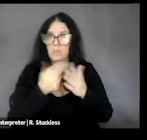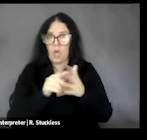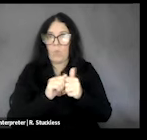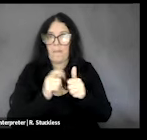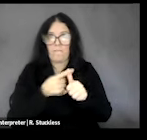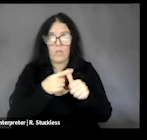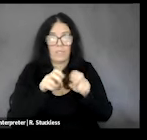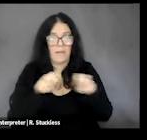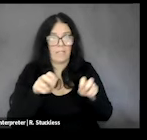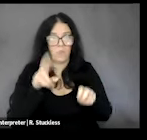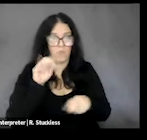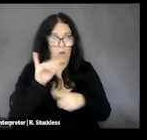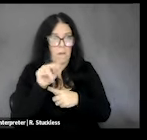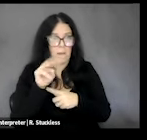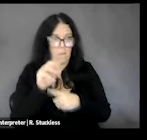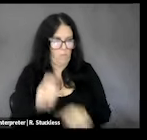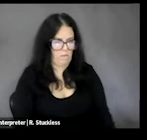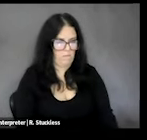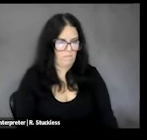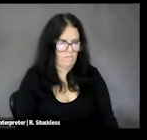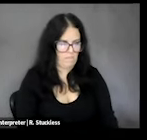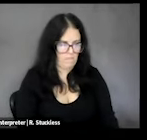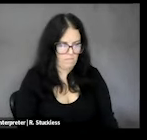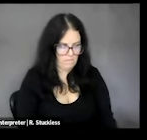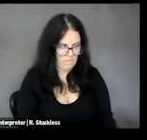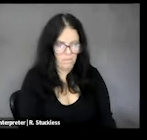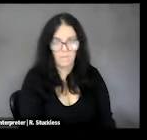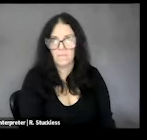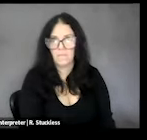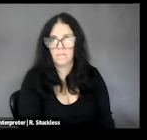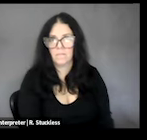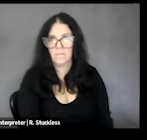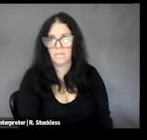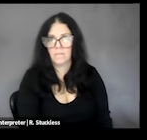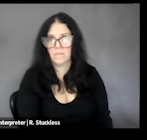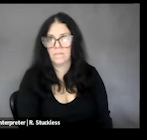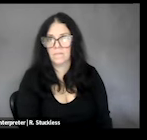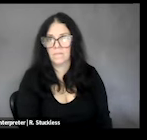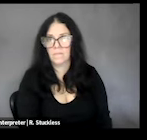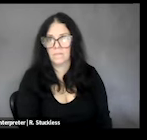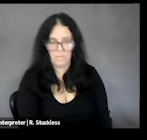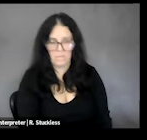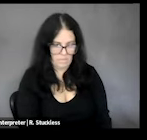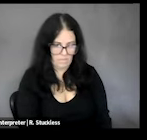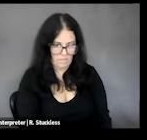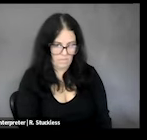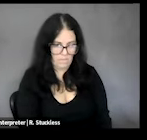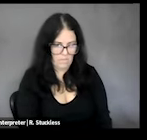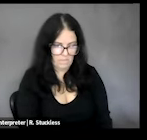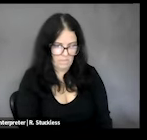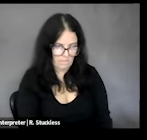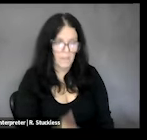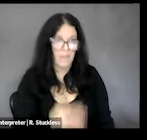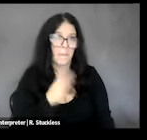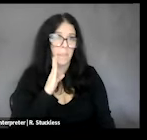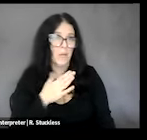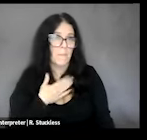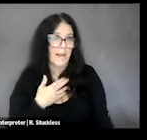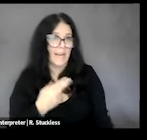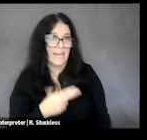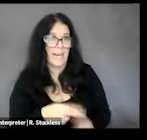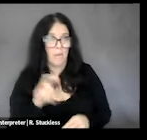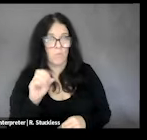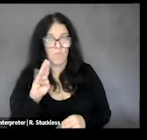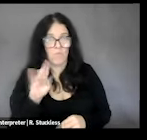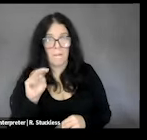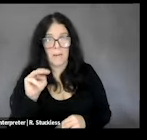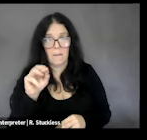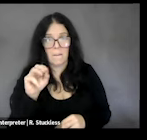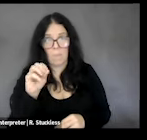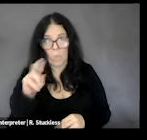Moore. ROBYN: Thank you, Devon. My name is Robyn Moore, and I'm a registered dietitian. I'm actually